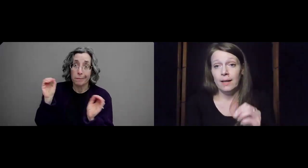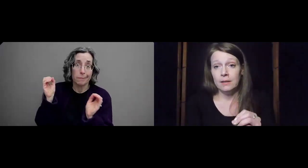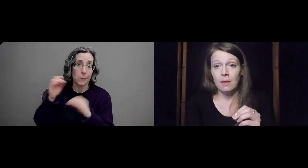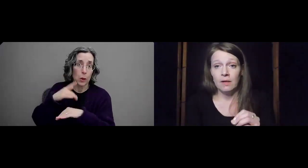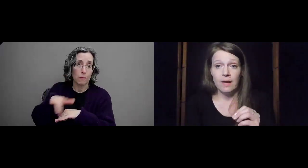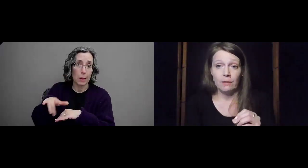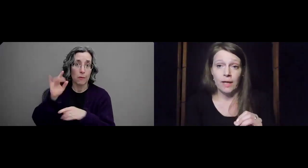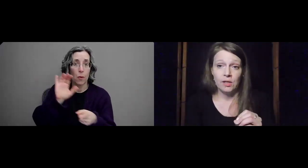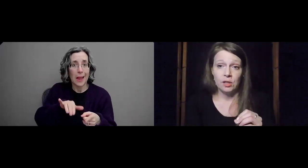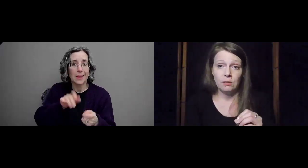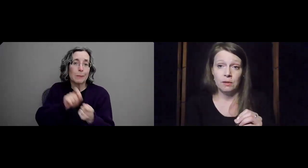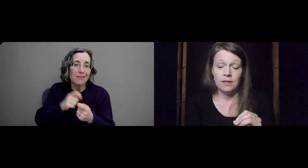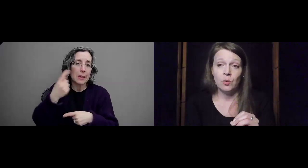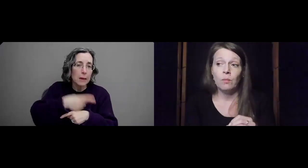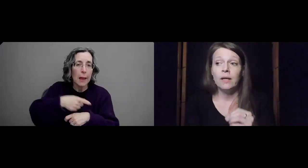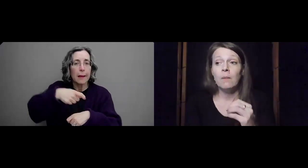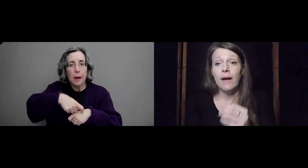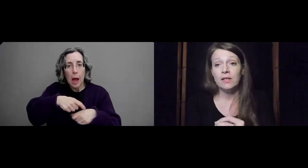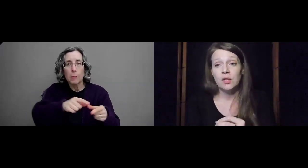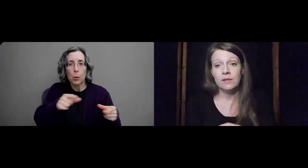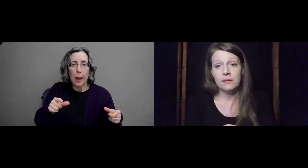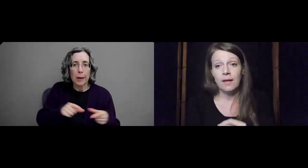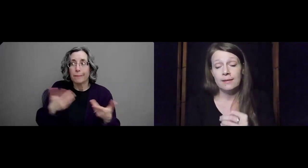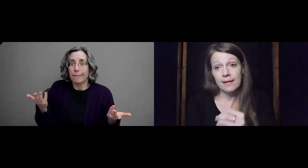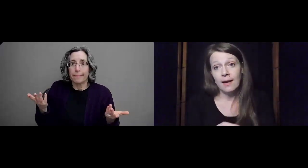to find someone who is available for that exact day and time in